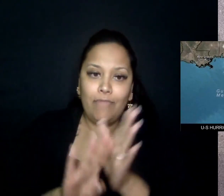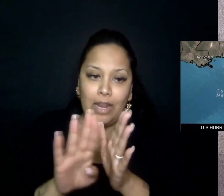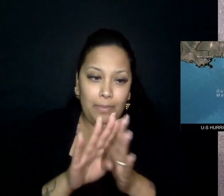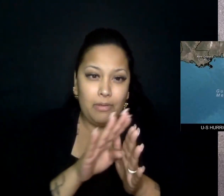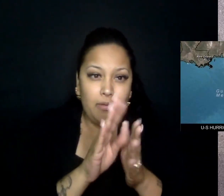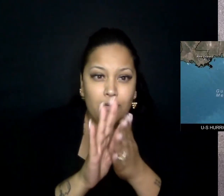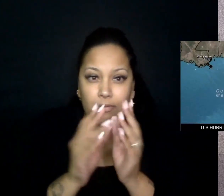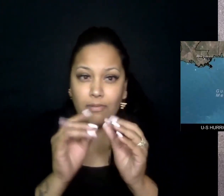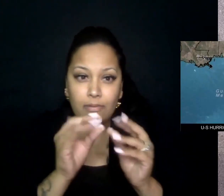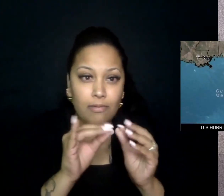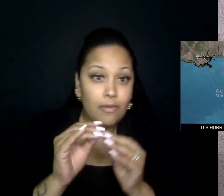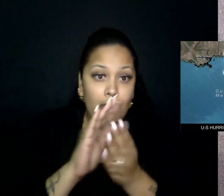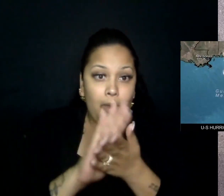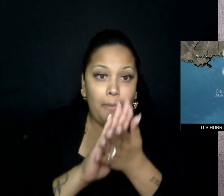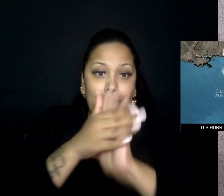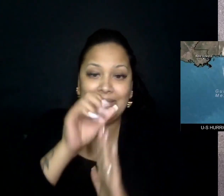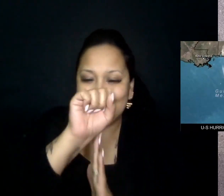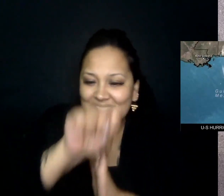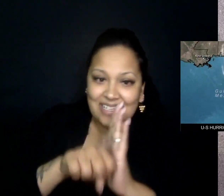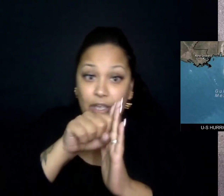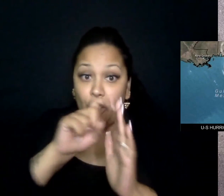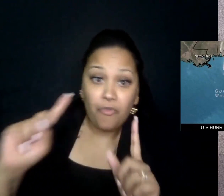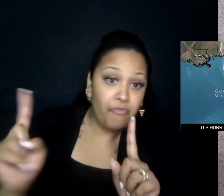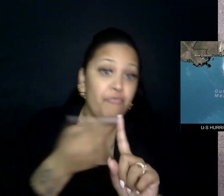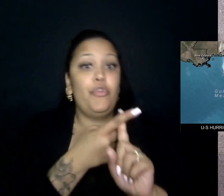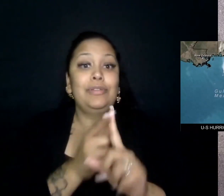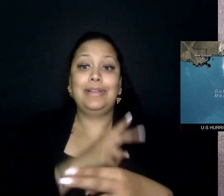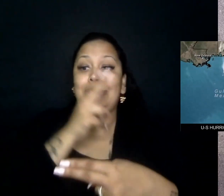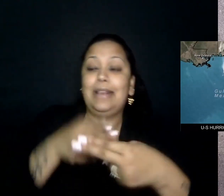They say it could develop into the season's first named Storm.